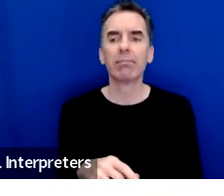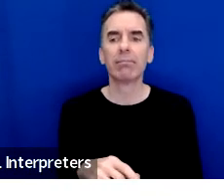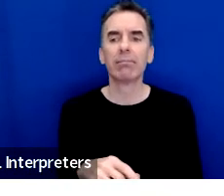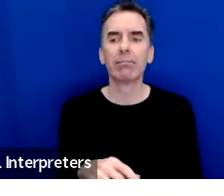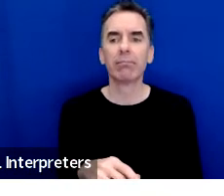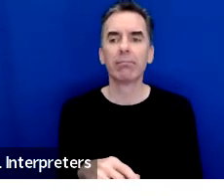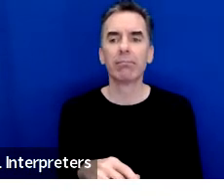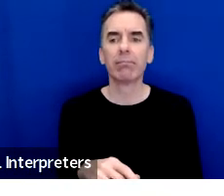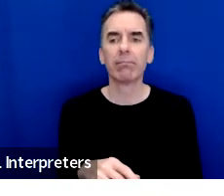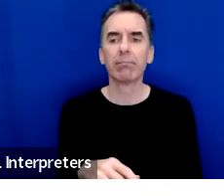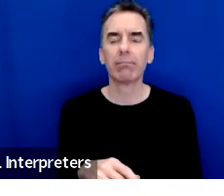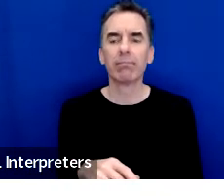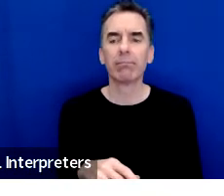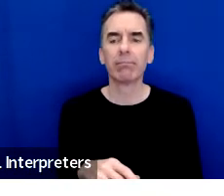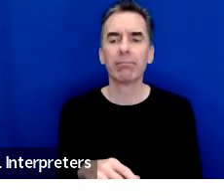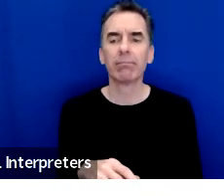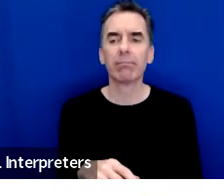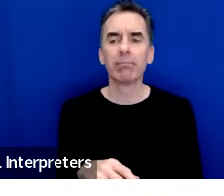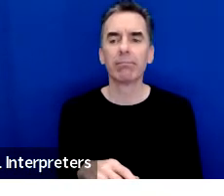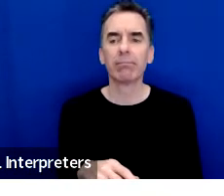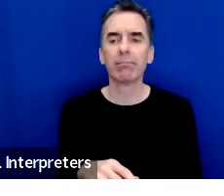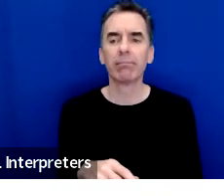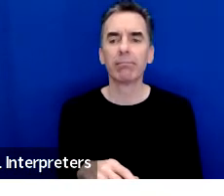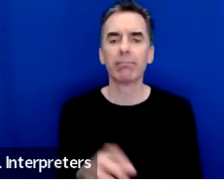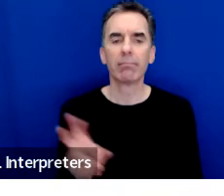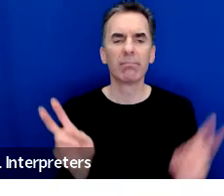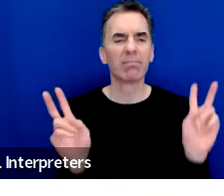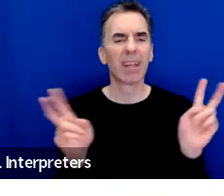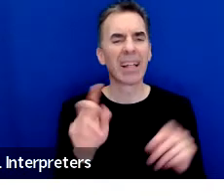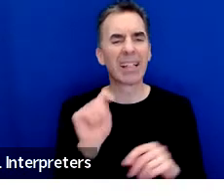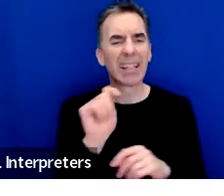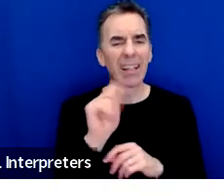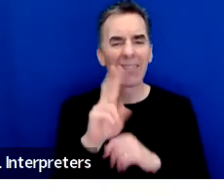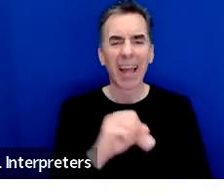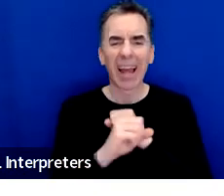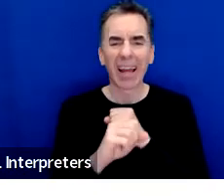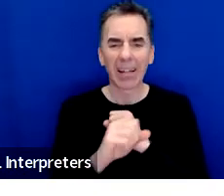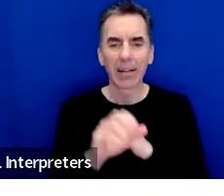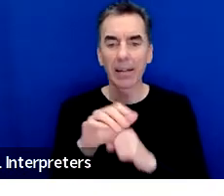I guess I pulled this as a PDF. I think the date on here is 2018.